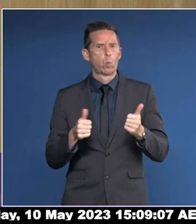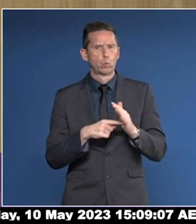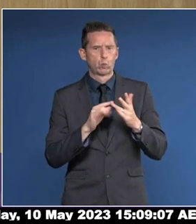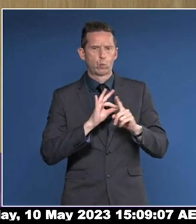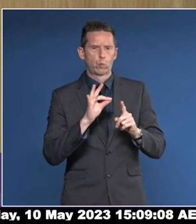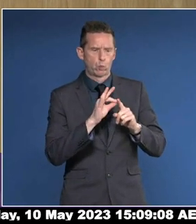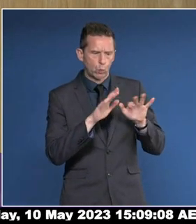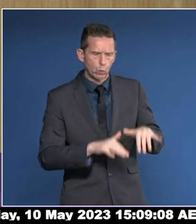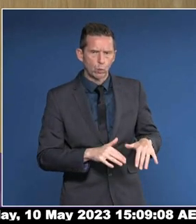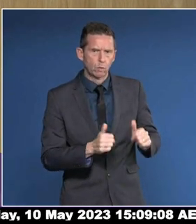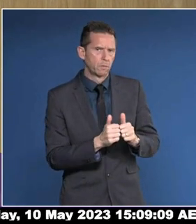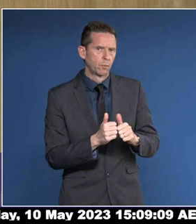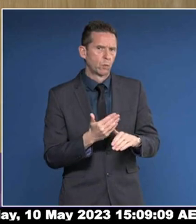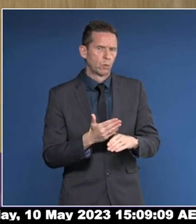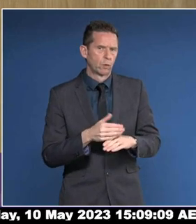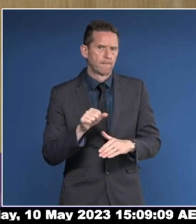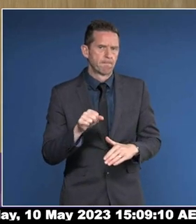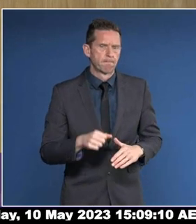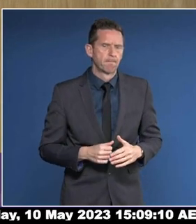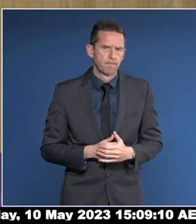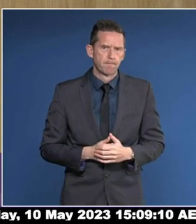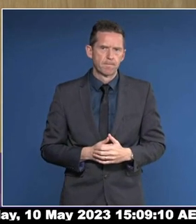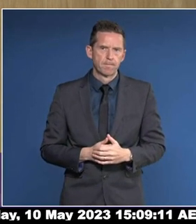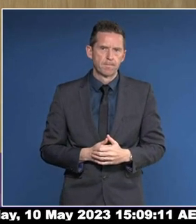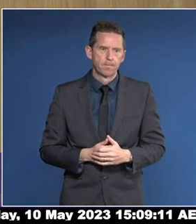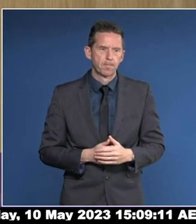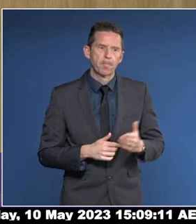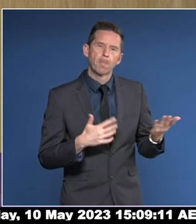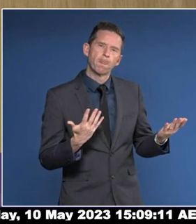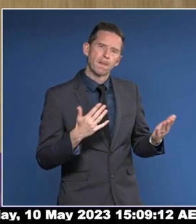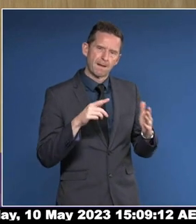In terms of the provision of clinical care to Kaleb and Jonathon, you